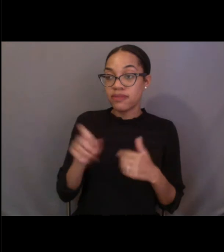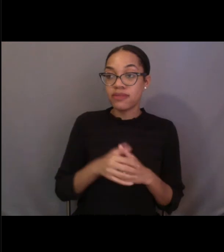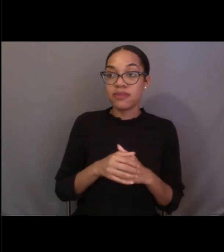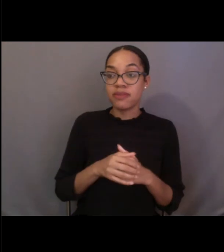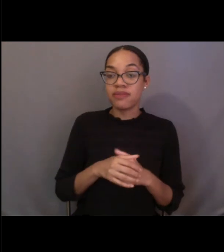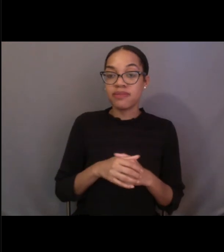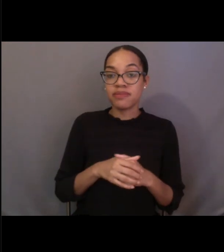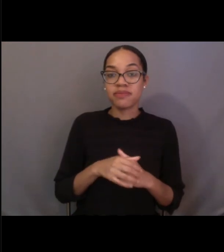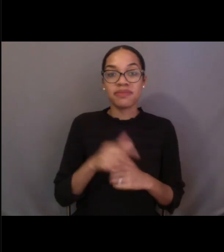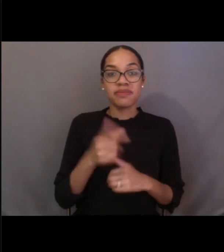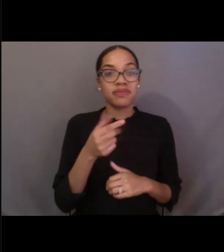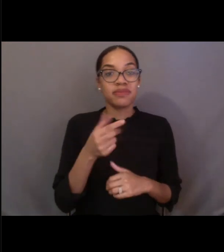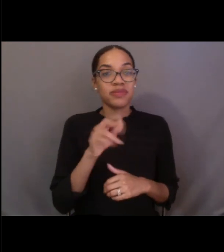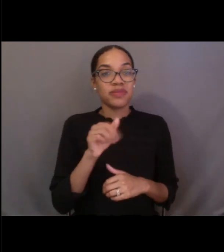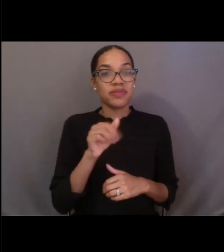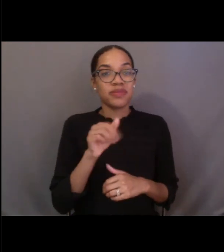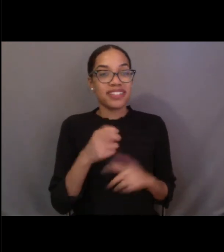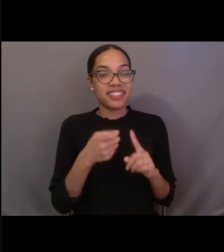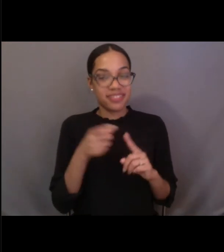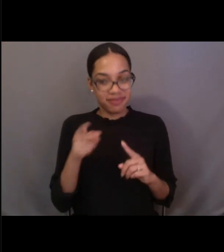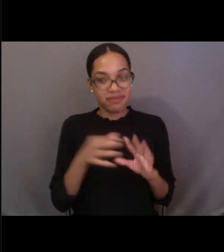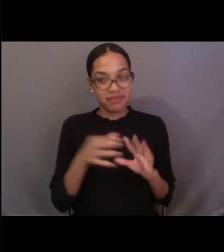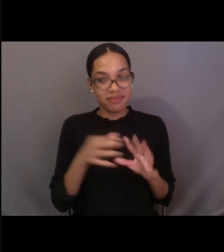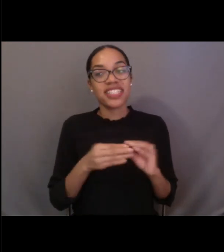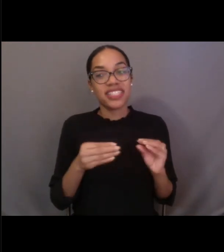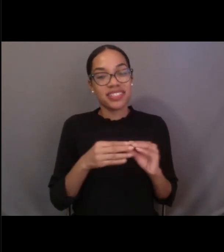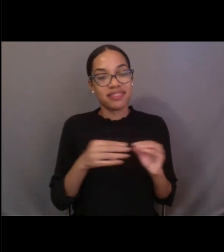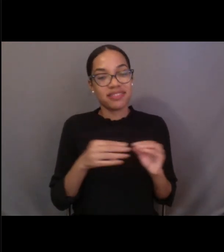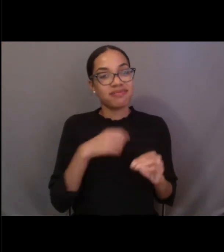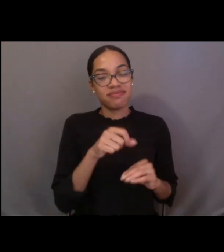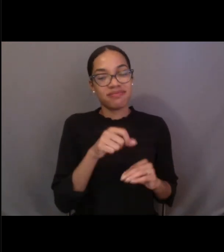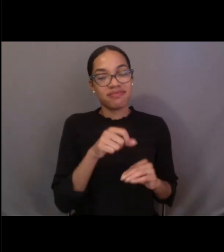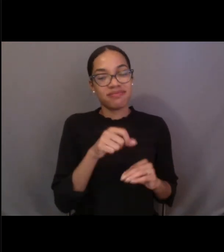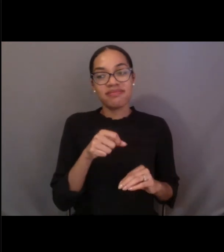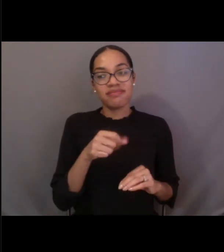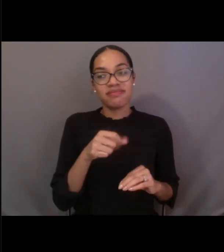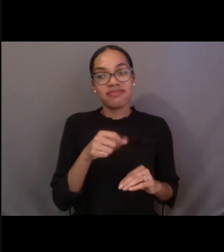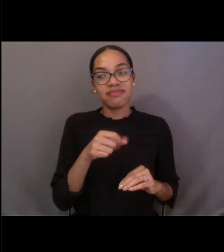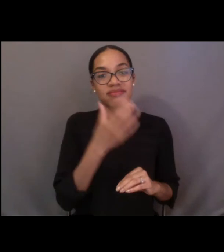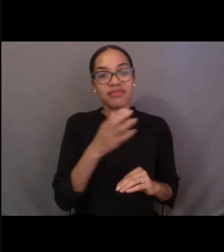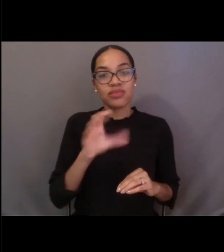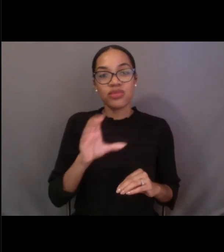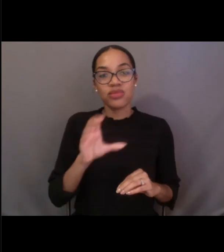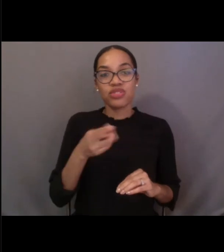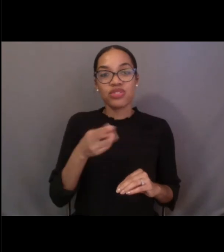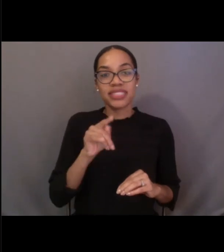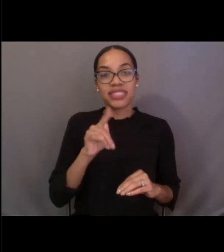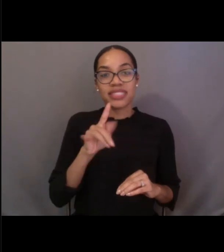[Grace] This is grace from the chat box. And I have to say that Christie asks a question that I've heard a lot,